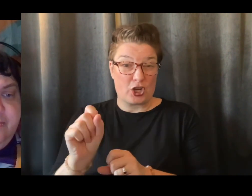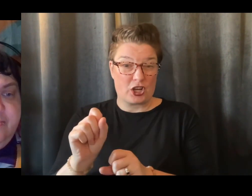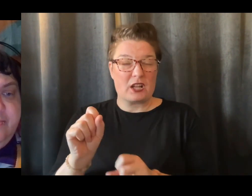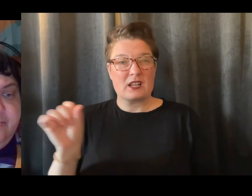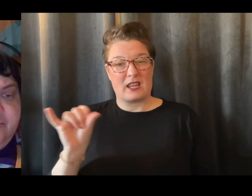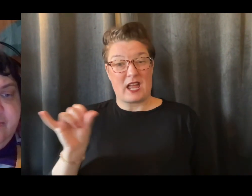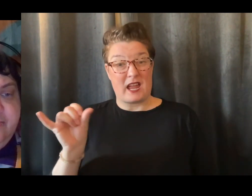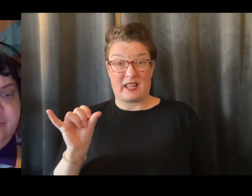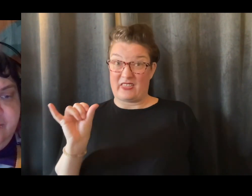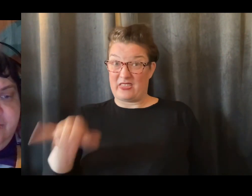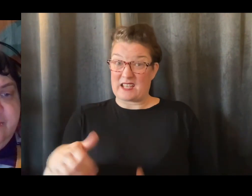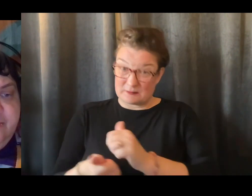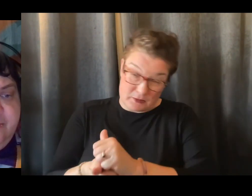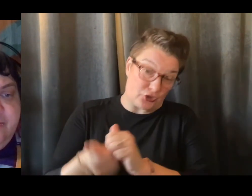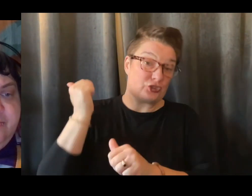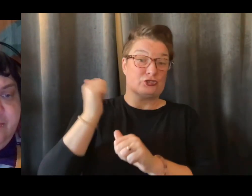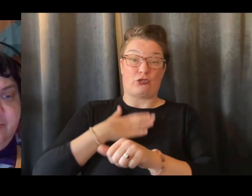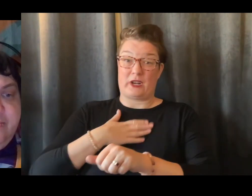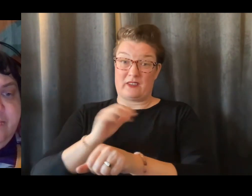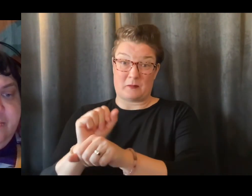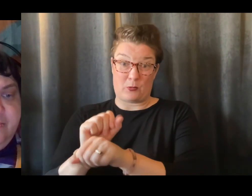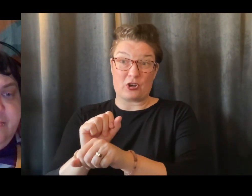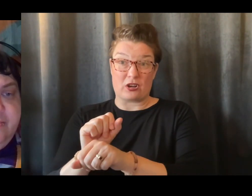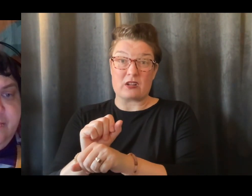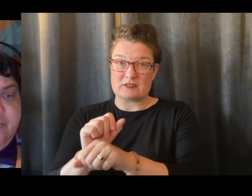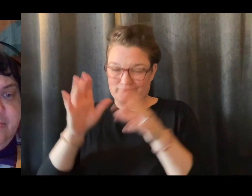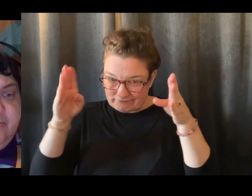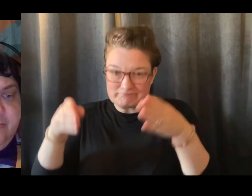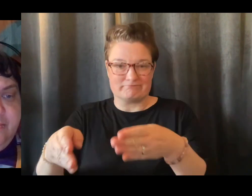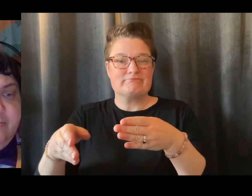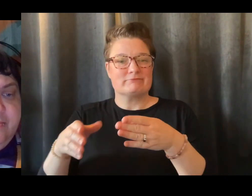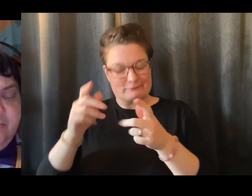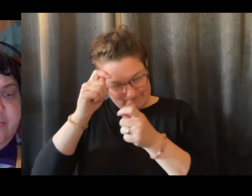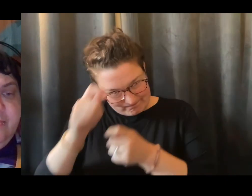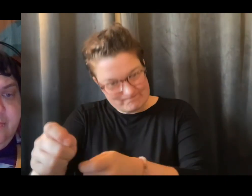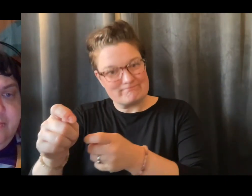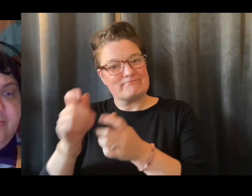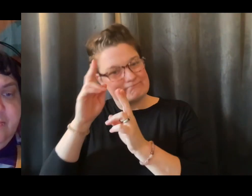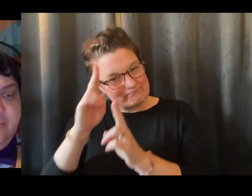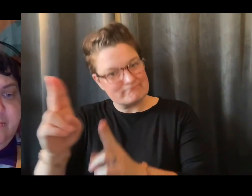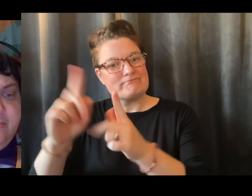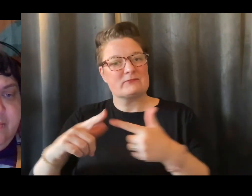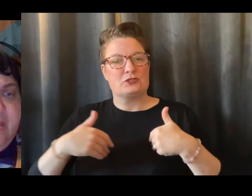That it is in reverence to younger people. Nomy: Mm-hmm. Also, I feel like I'm learning so much.